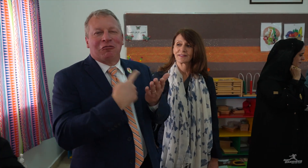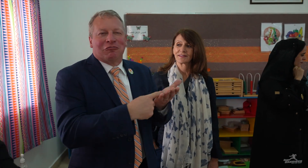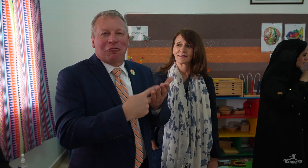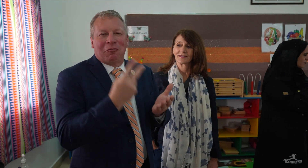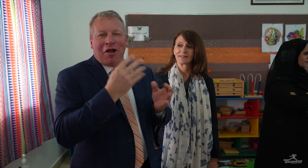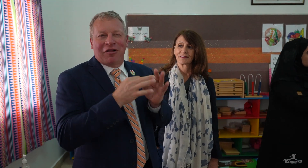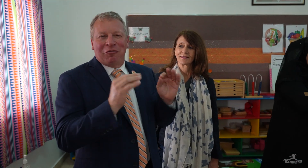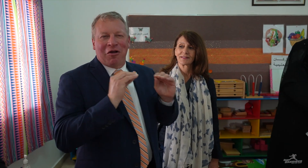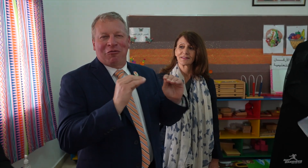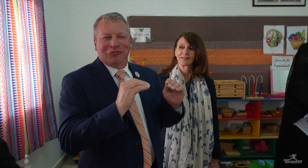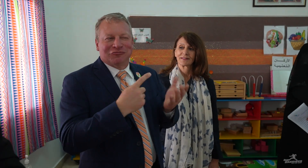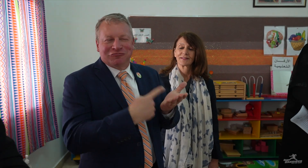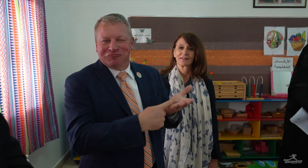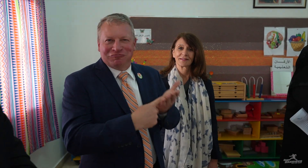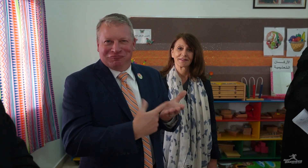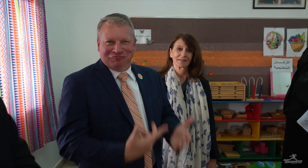I'll discuss that with them about bilingual education.